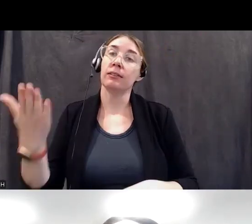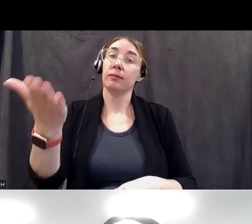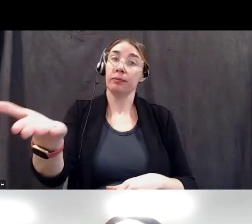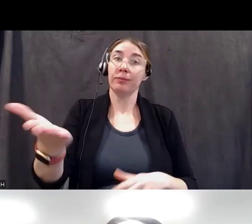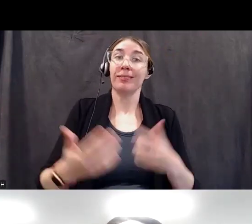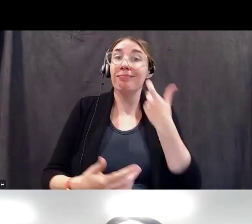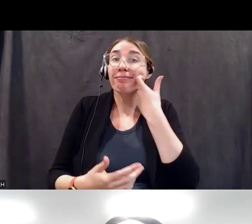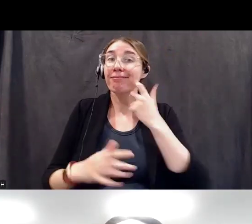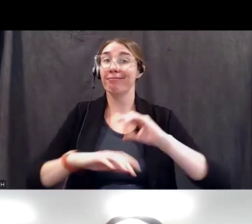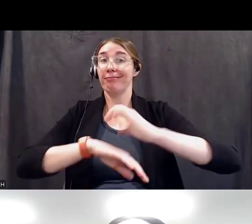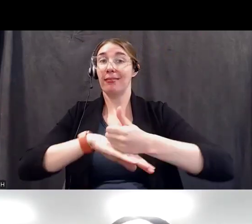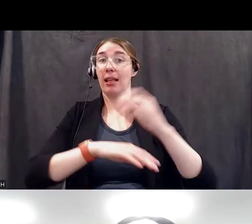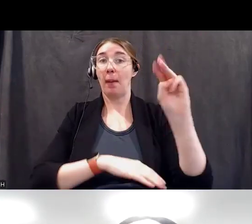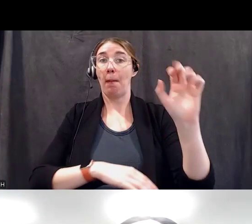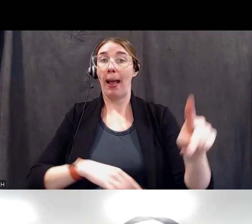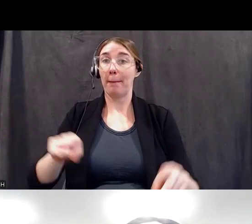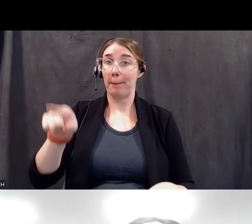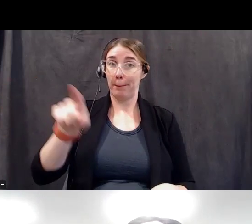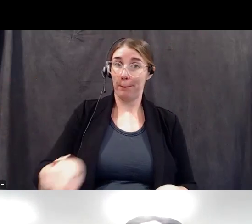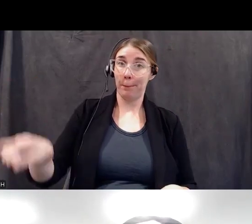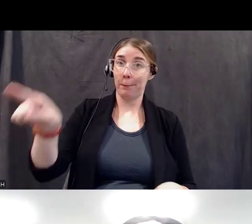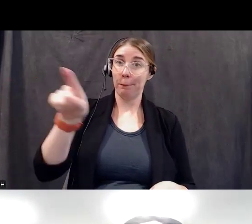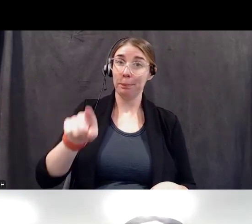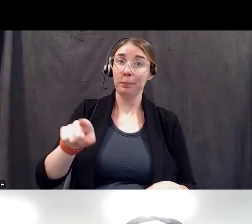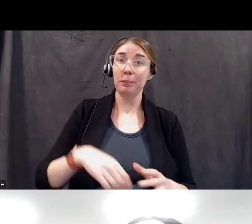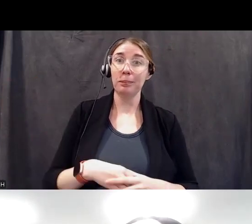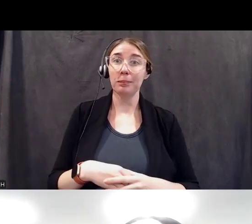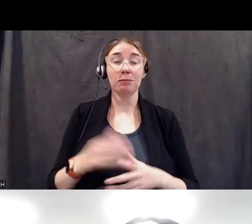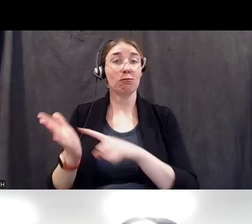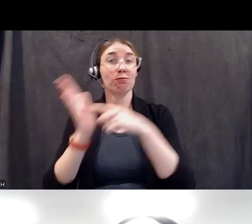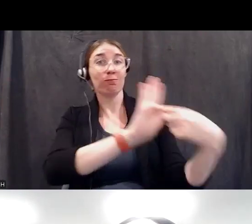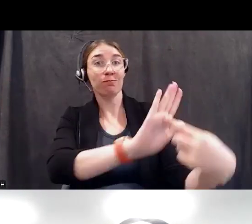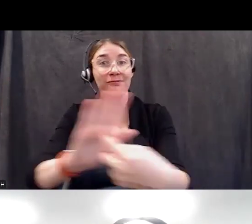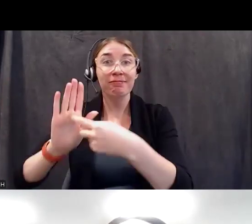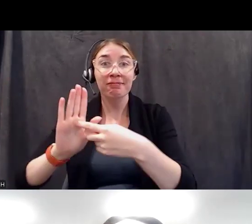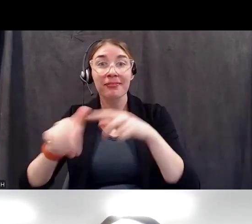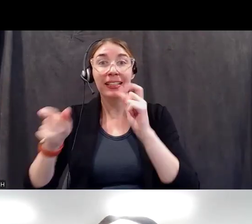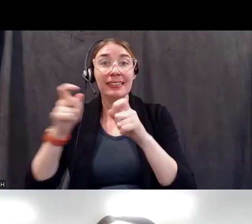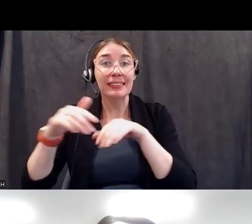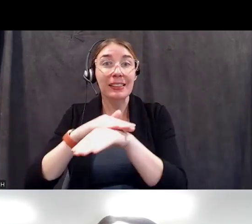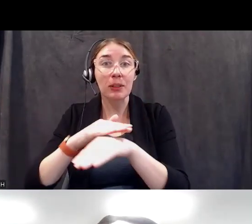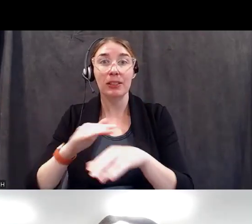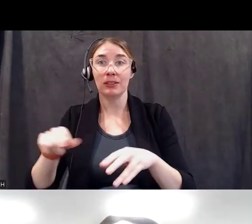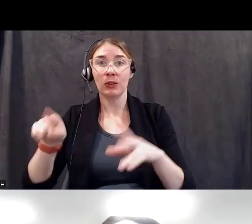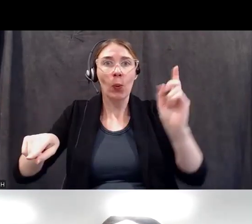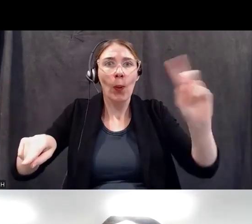that covers what the accessibility features are at different sites throughout New York.